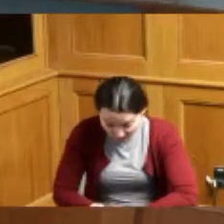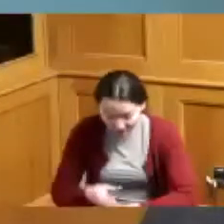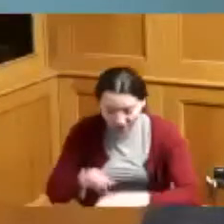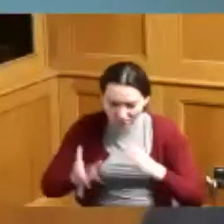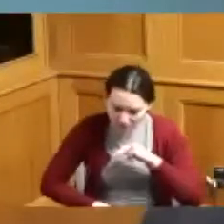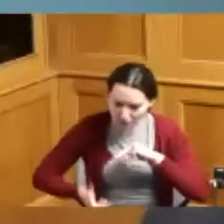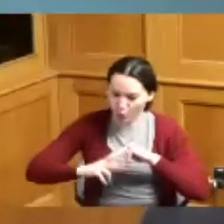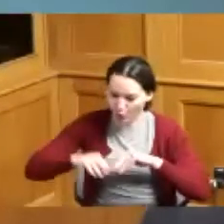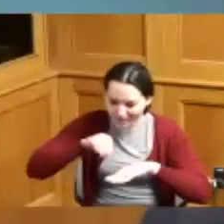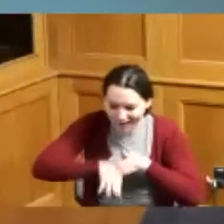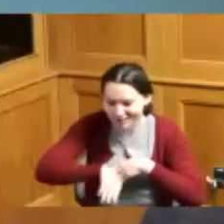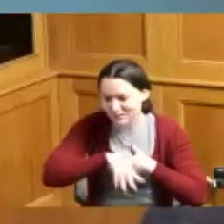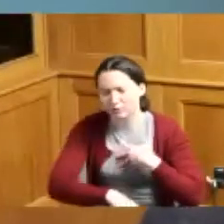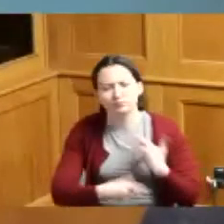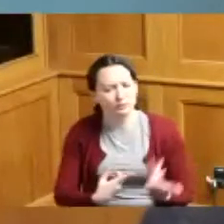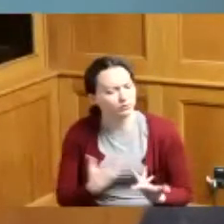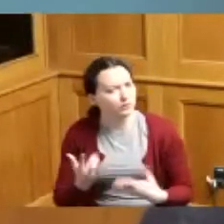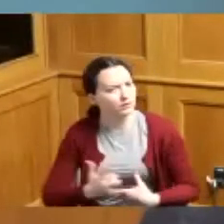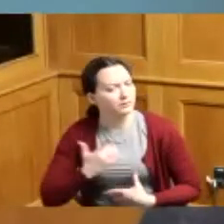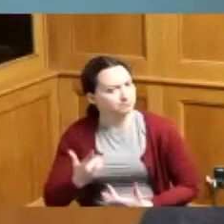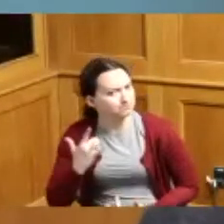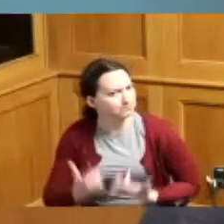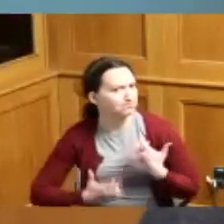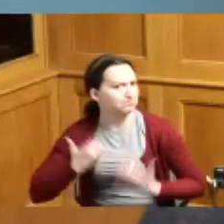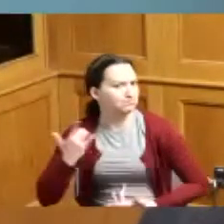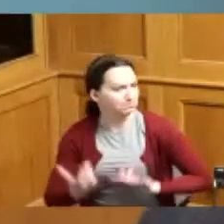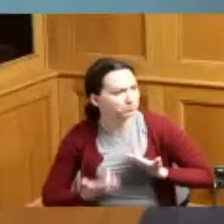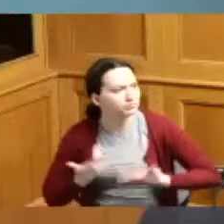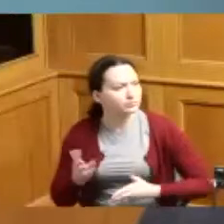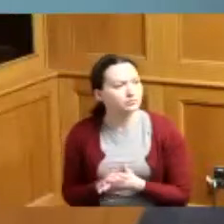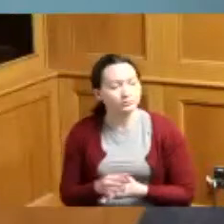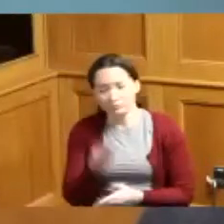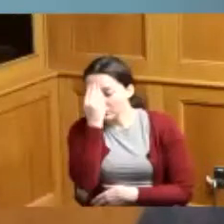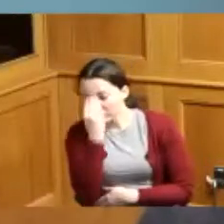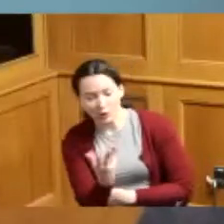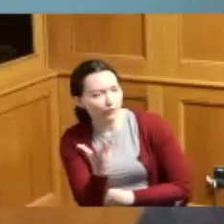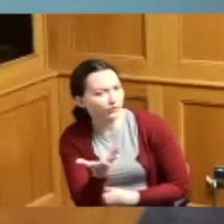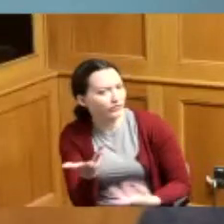and uh and so I was just really excited about and I let you know that the diversity of the